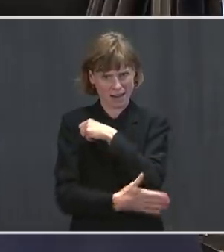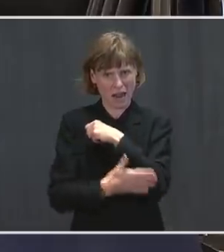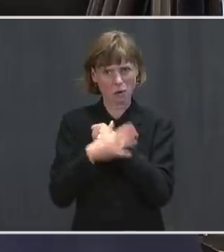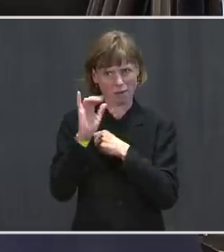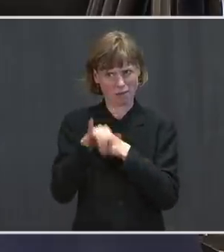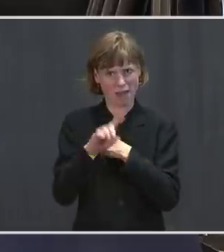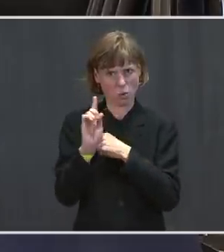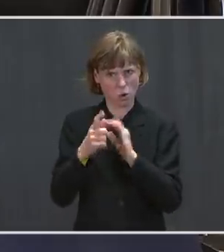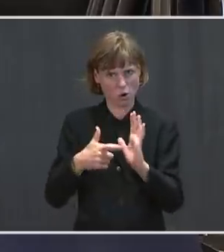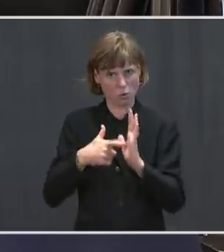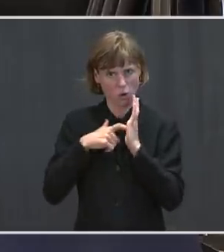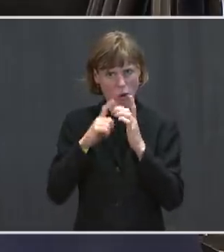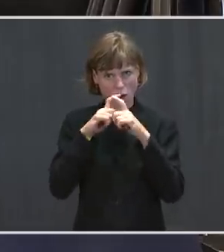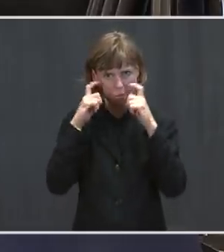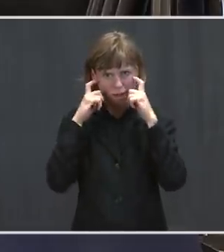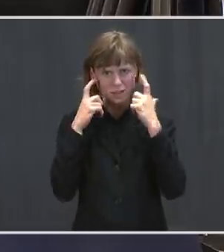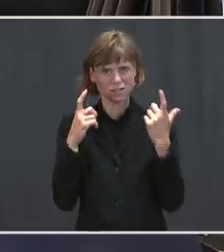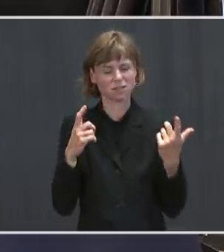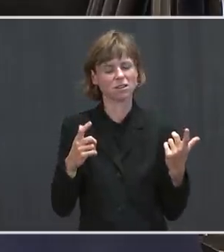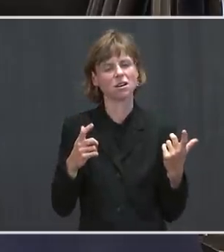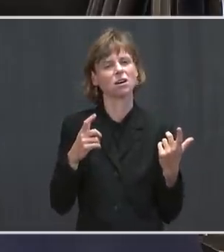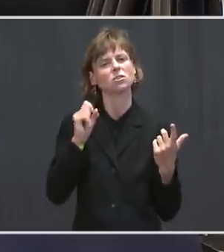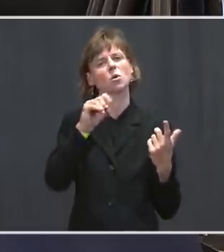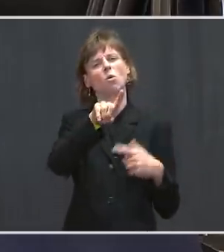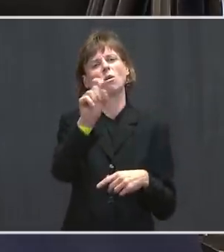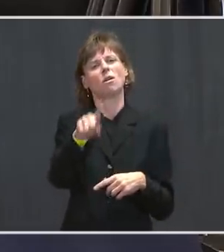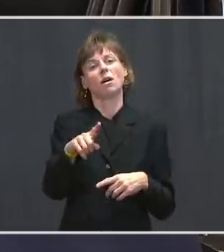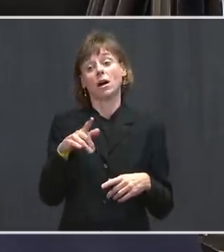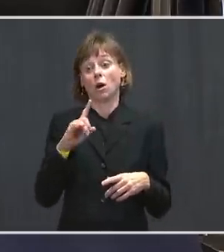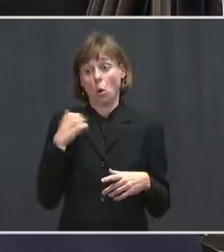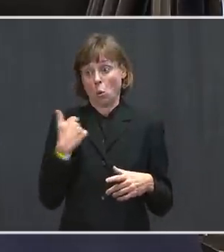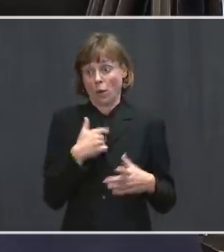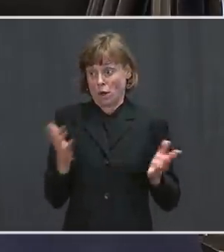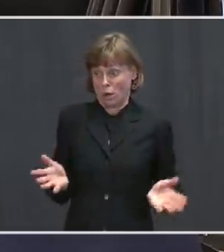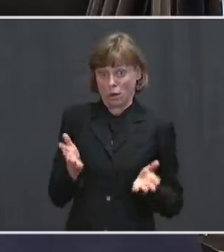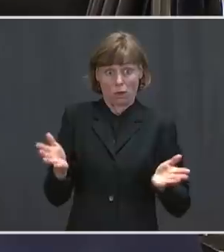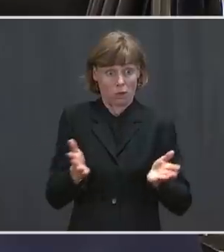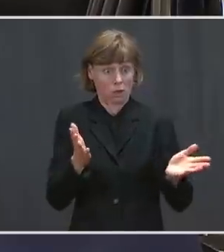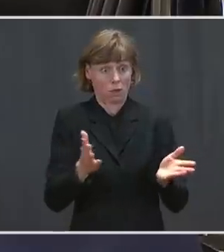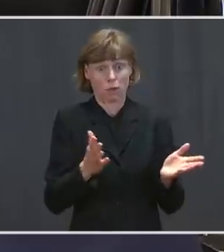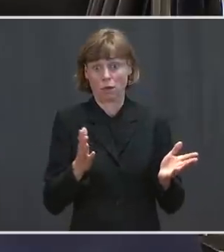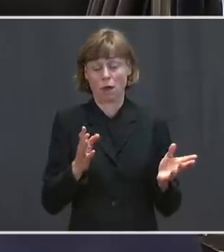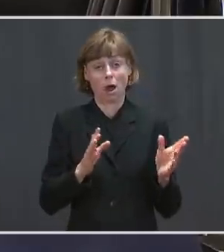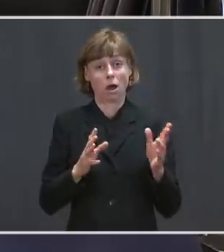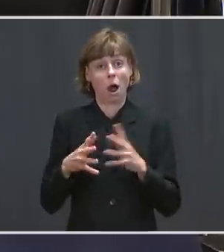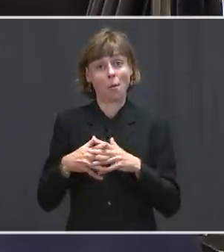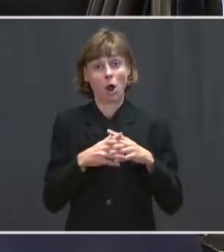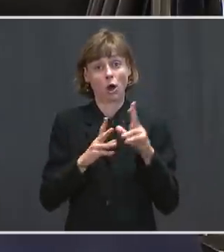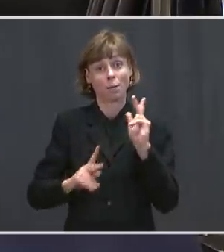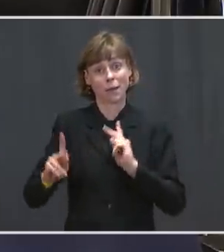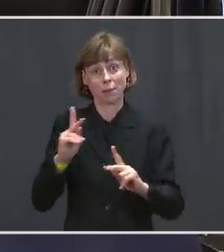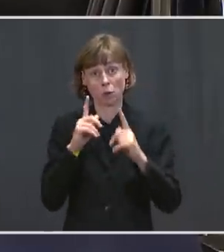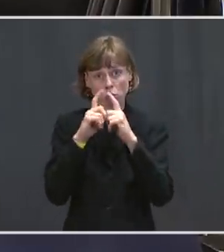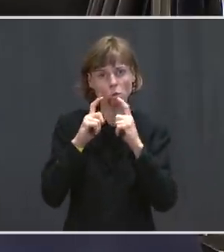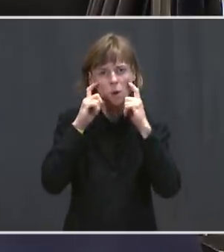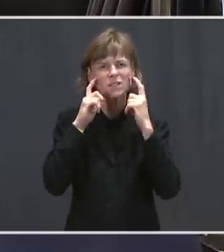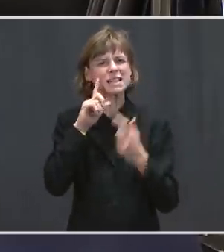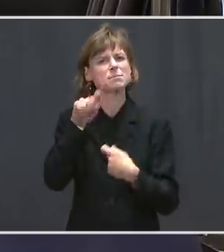The question is, beyond urging Americans to wear masks, what specifically is this white house doing to combat that resistance,